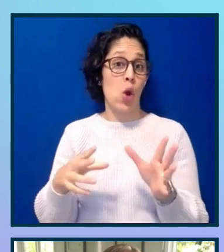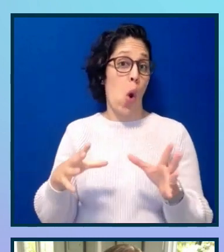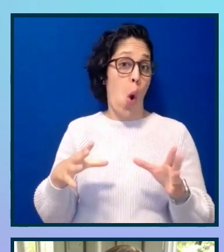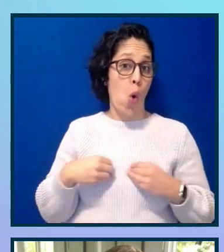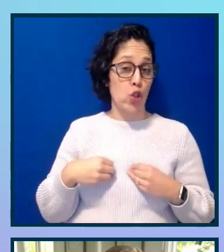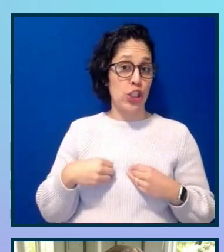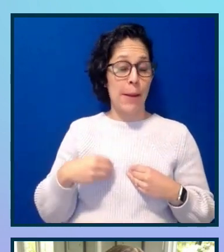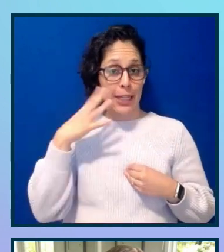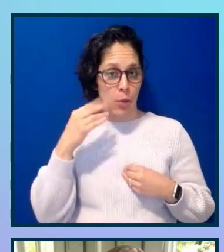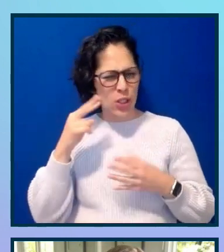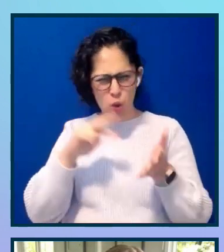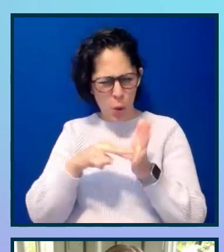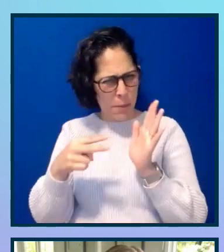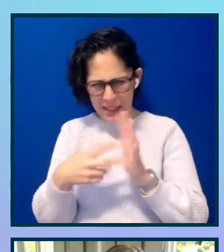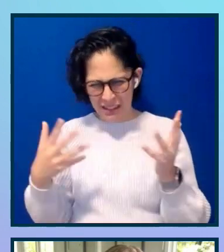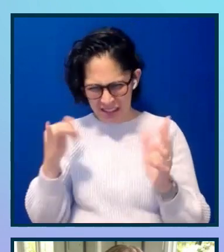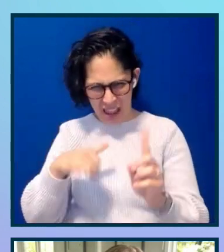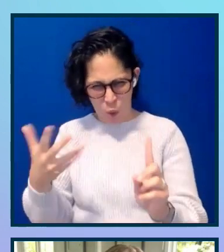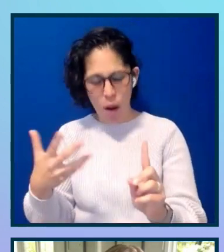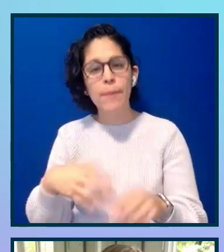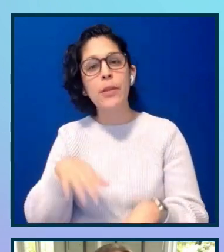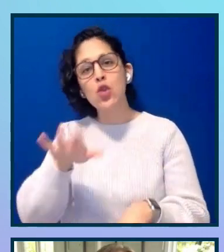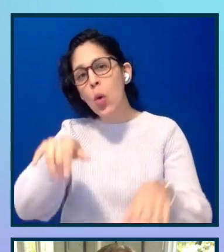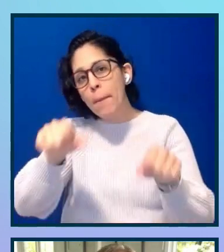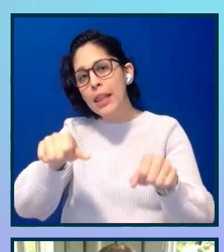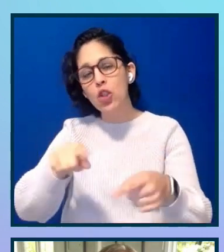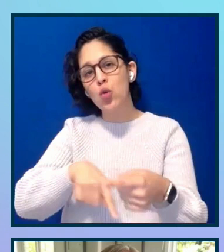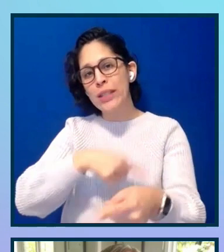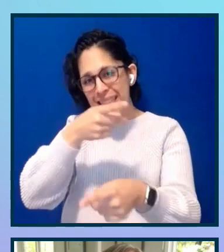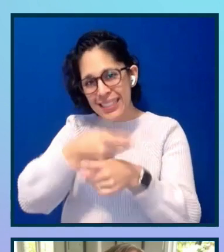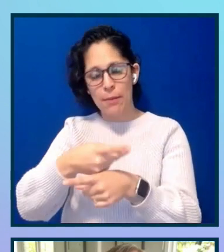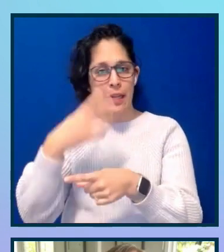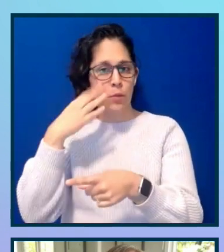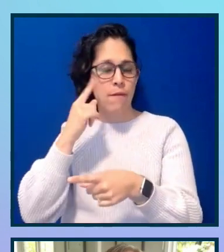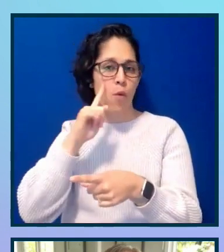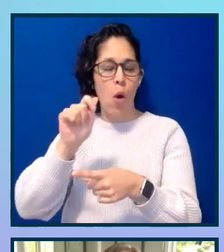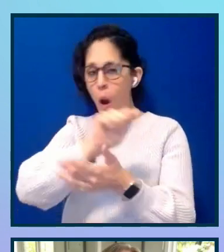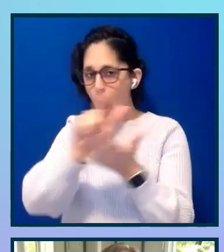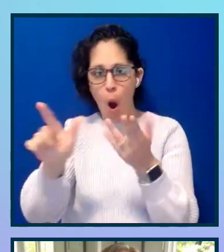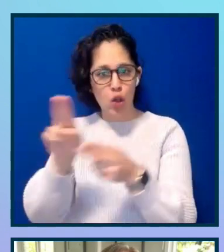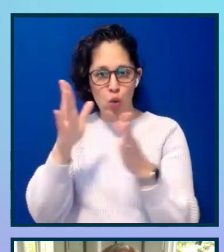is your ability to maintain the experience for all the users of your product,